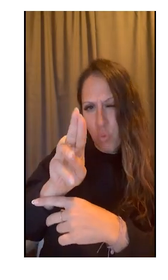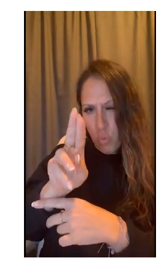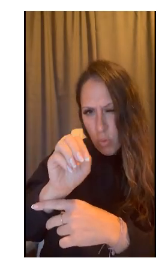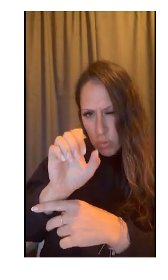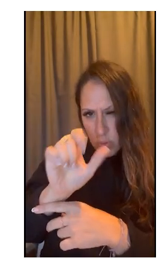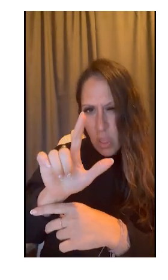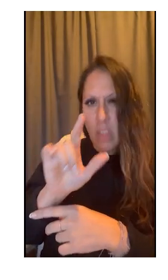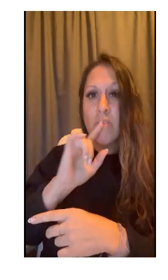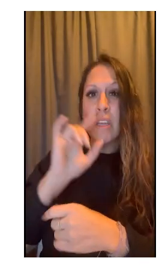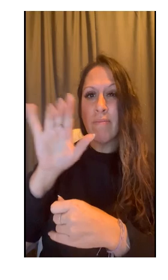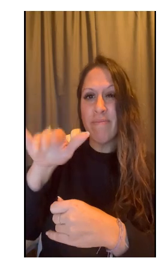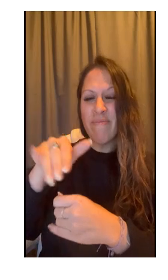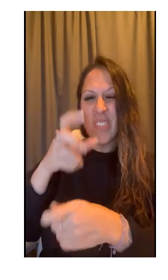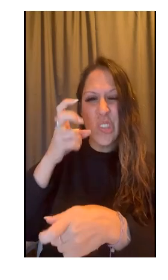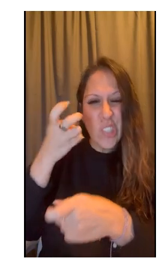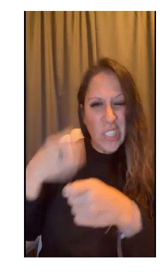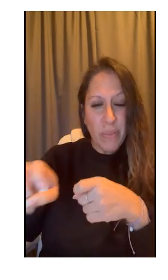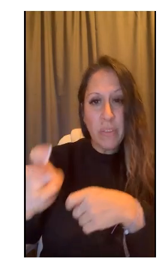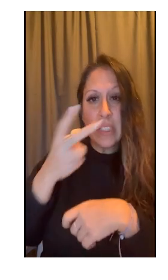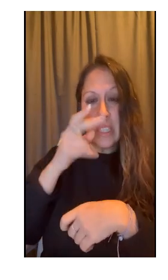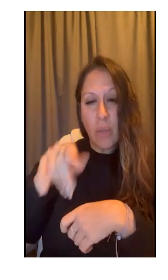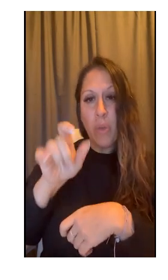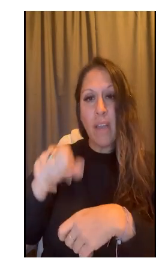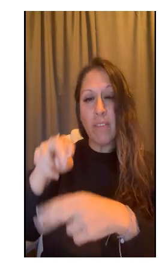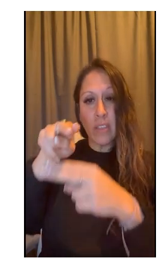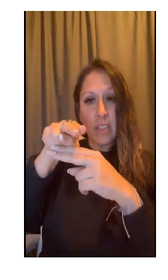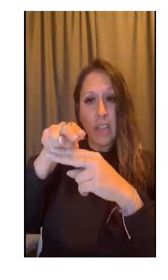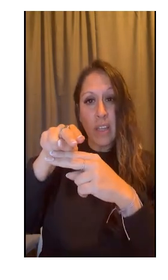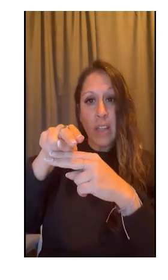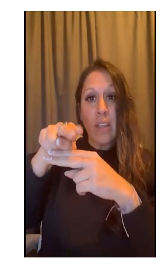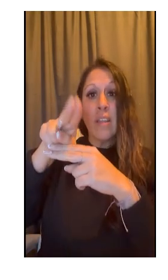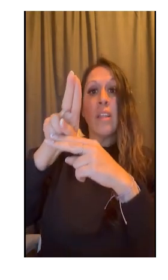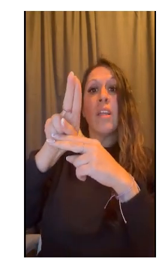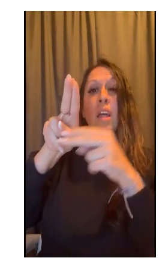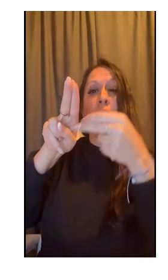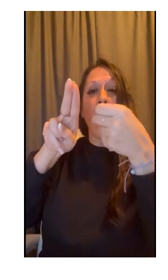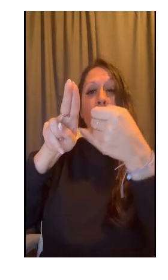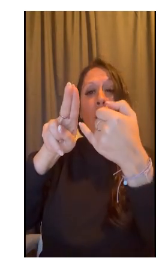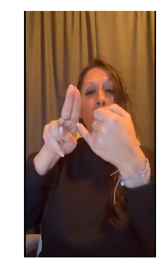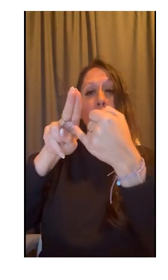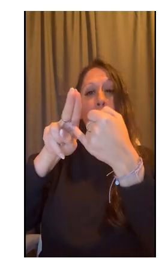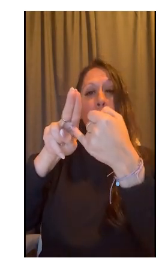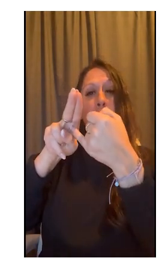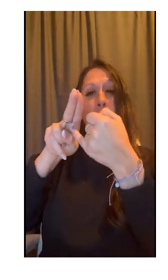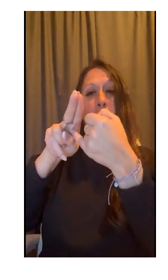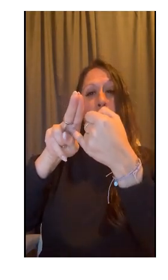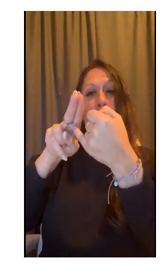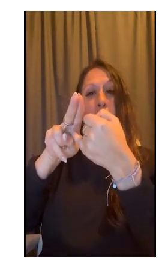It's difficult to see without lifting up the tongue and the type doesn't correlate with how well the tongue works.